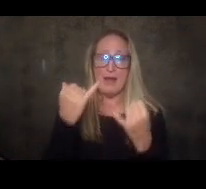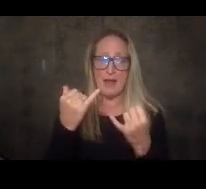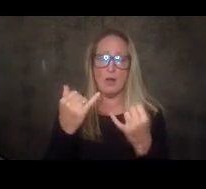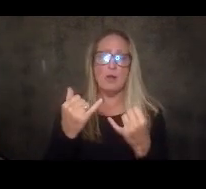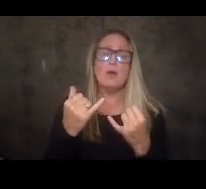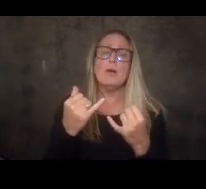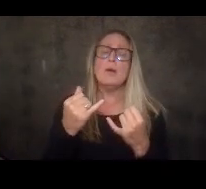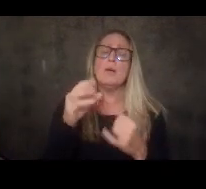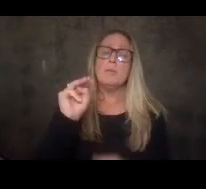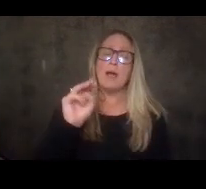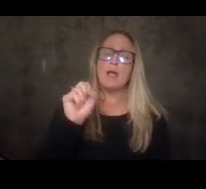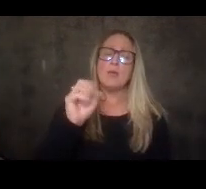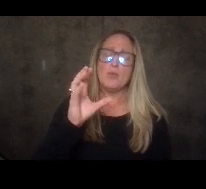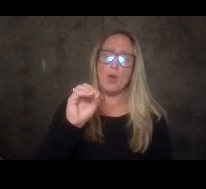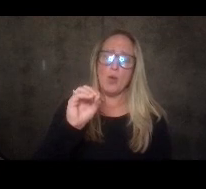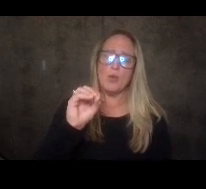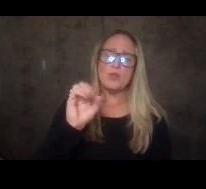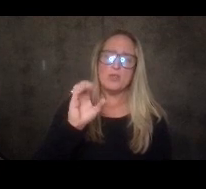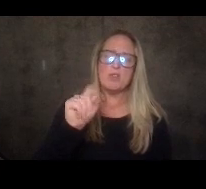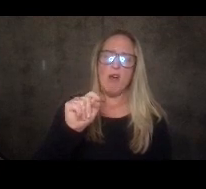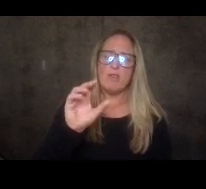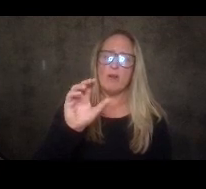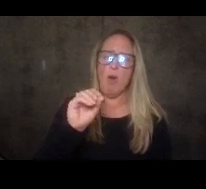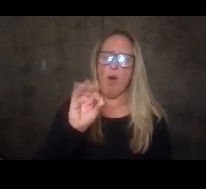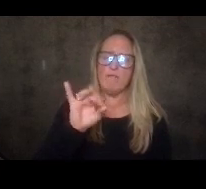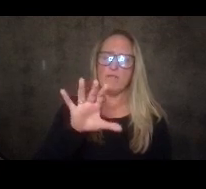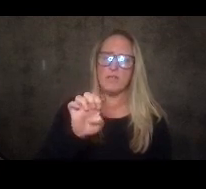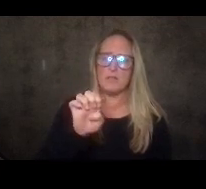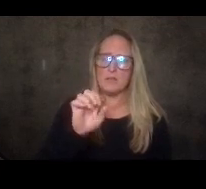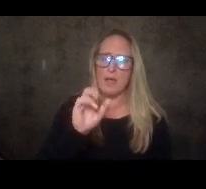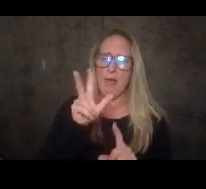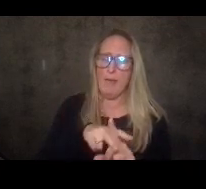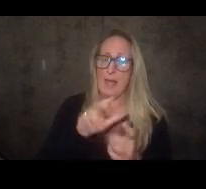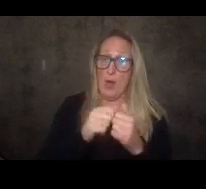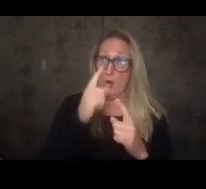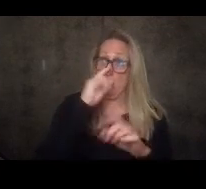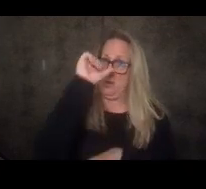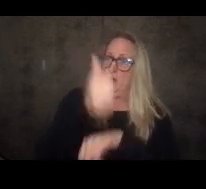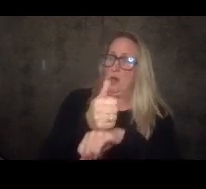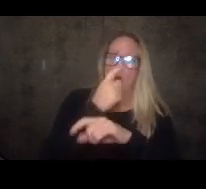Microsoft Office applications and how we can make sure the content that we create is going to be accessible to